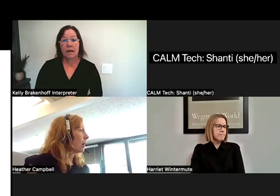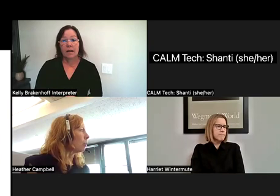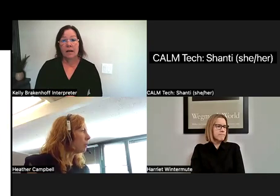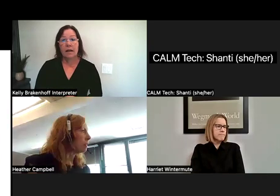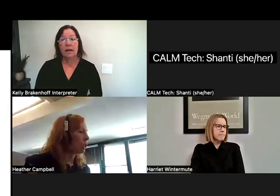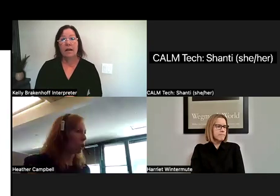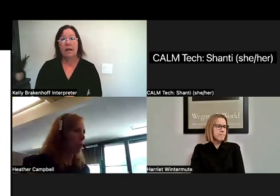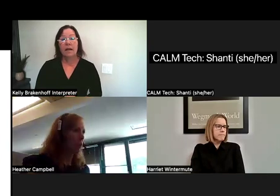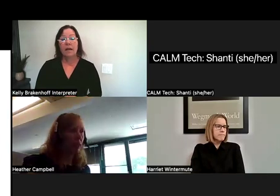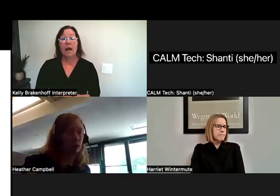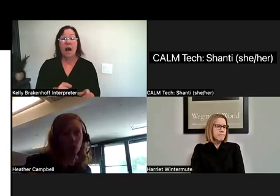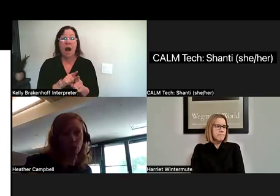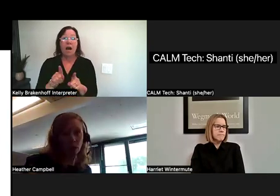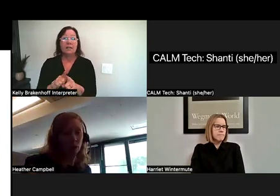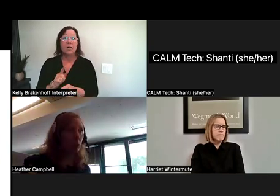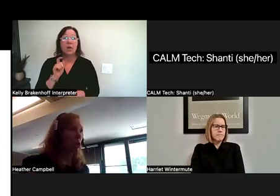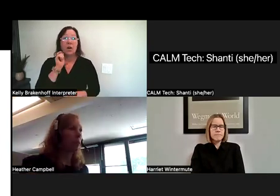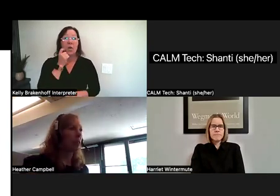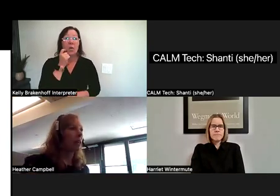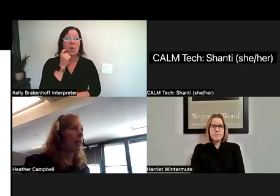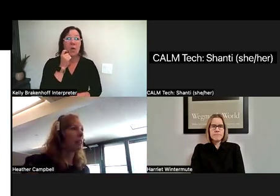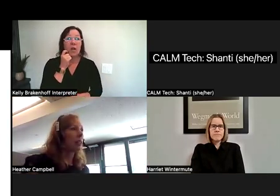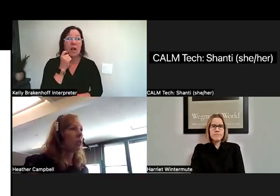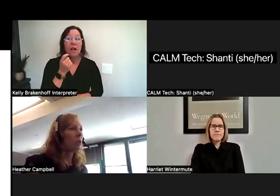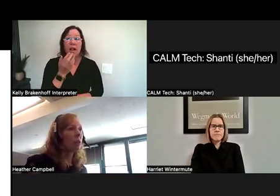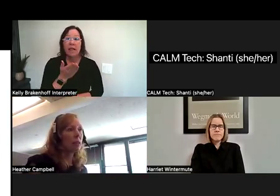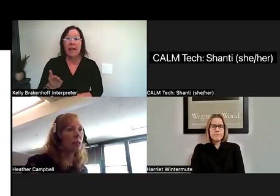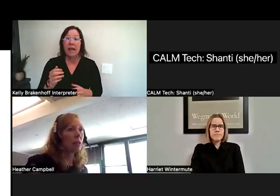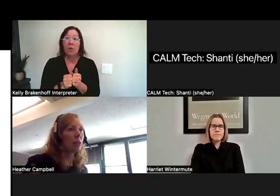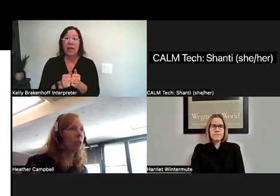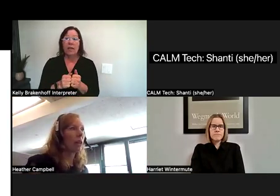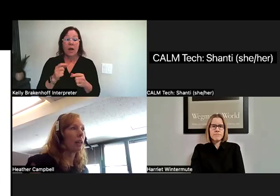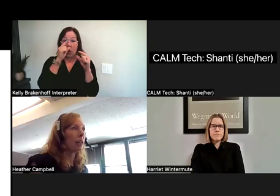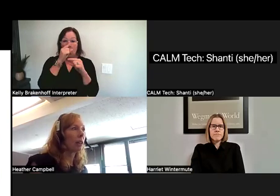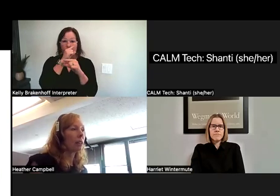A bonus feature if you're using Google sheets is that you can easily create a